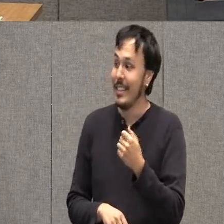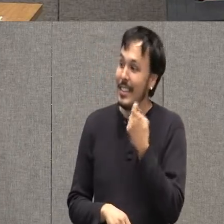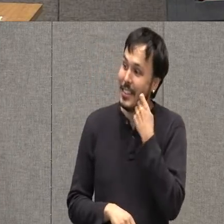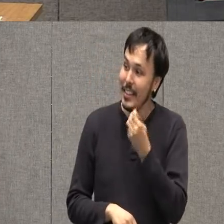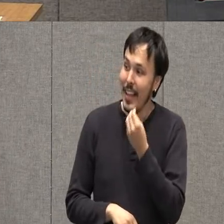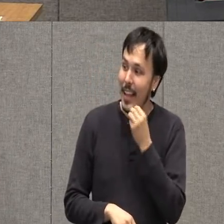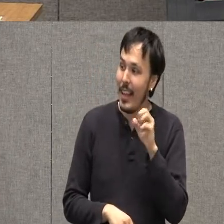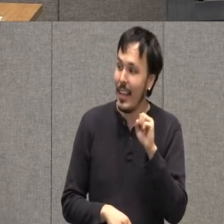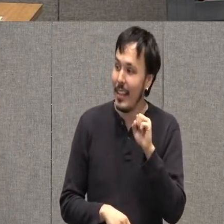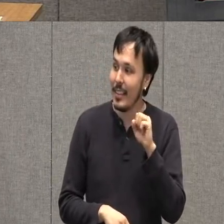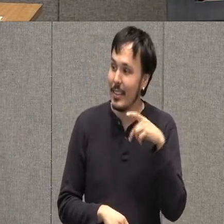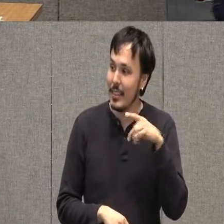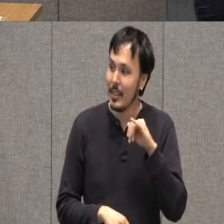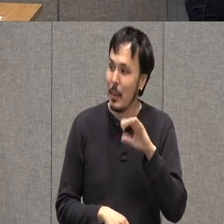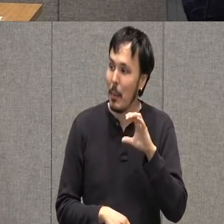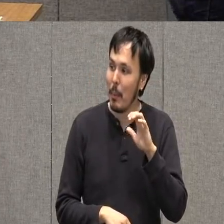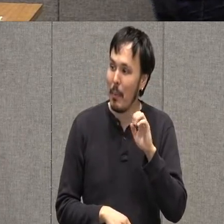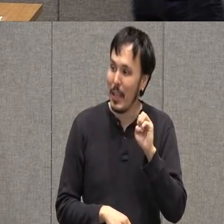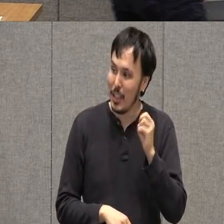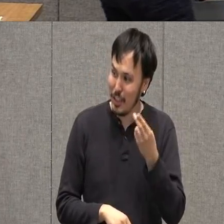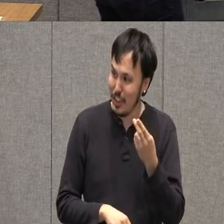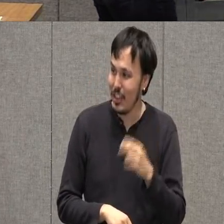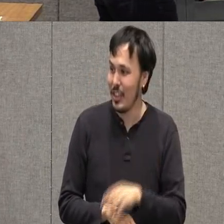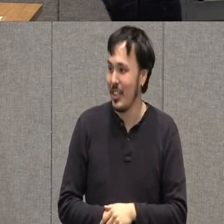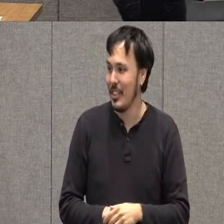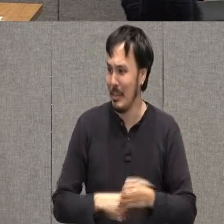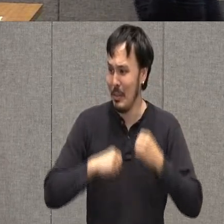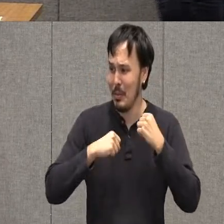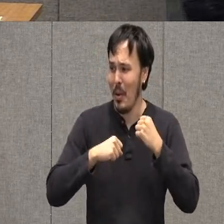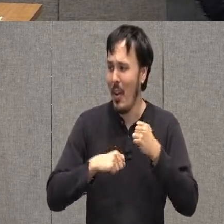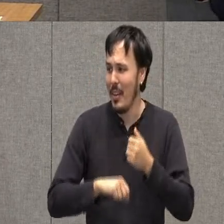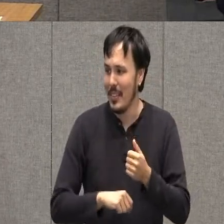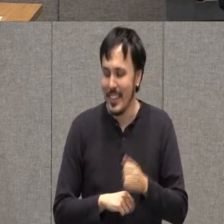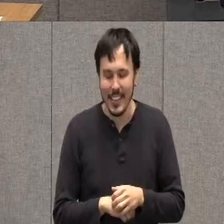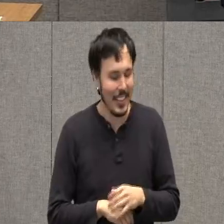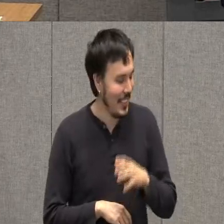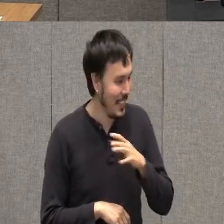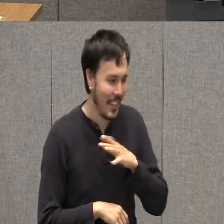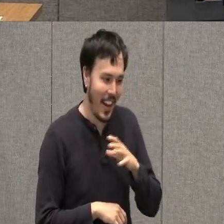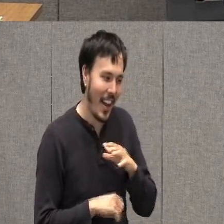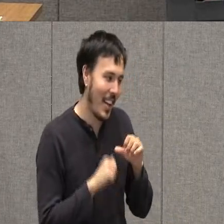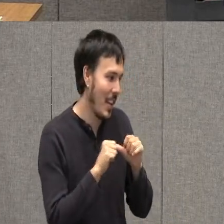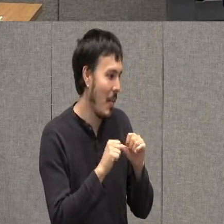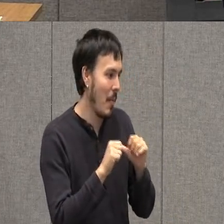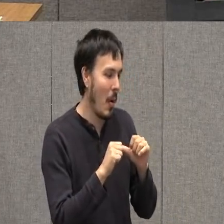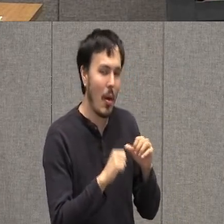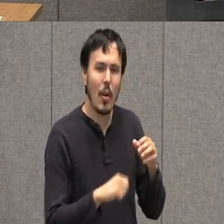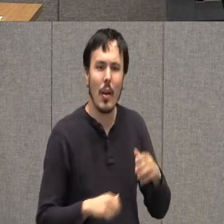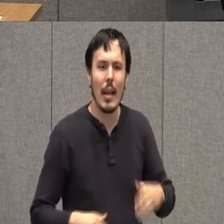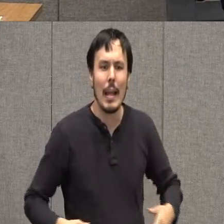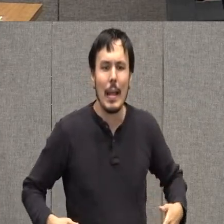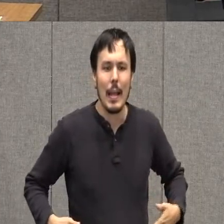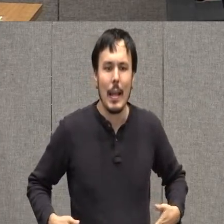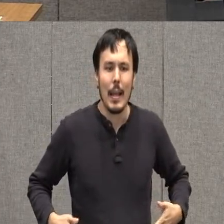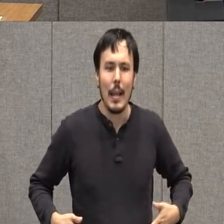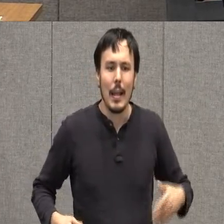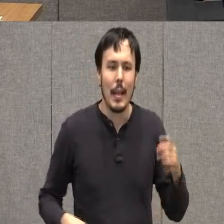You're doing great. Keep going. So now, our hips, they don't really show as a big shape.